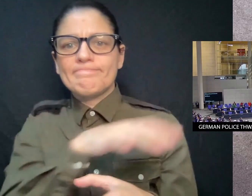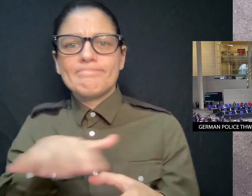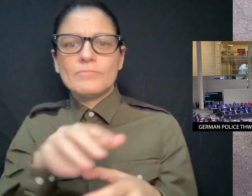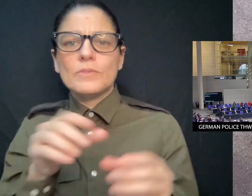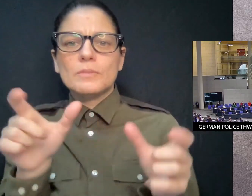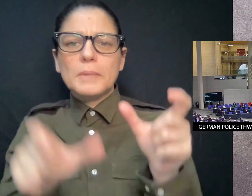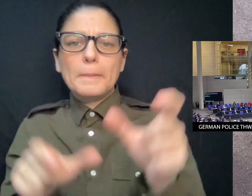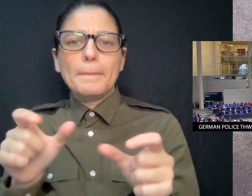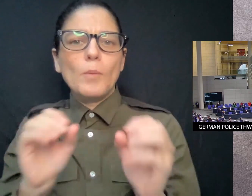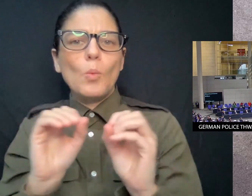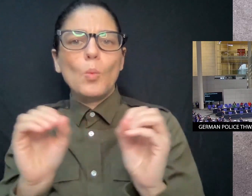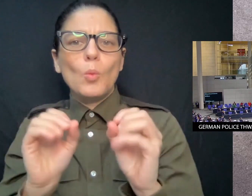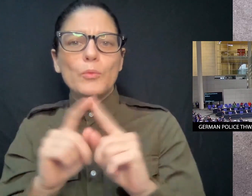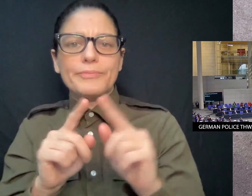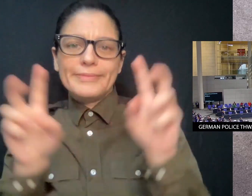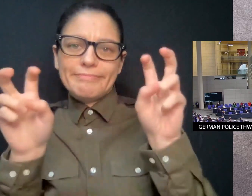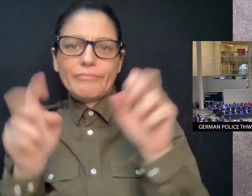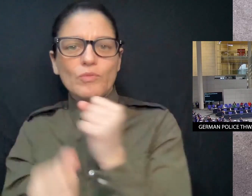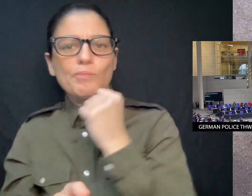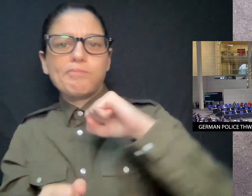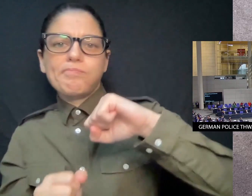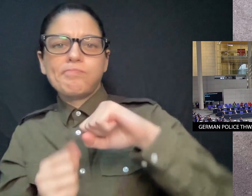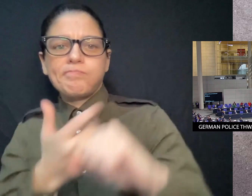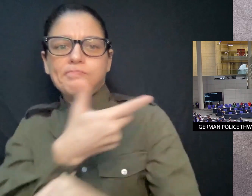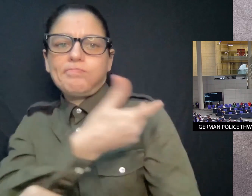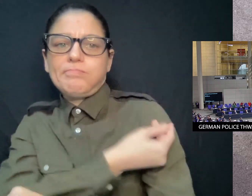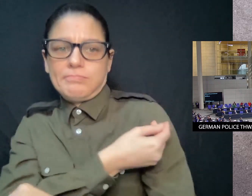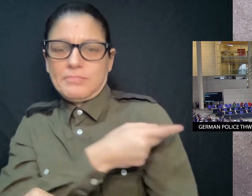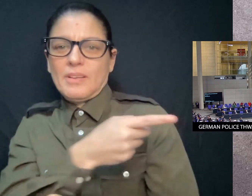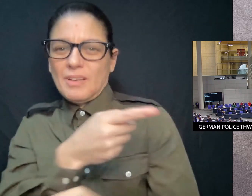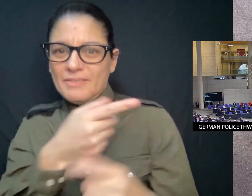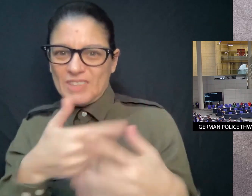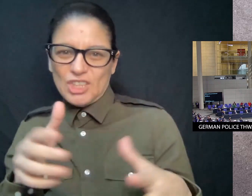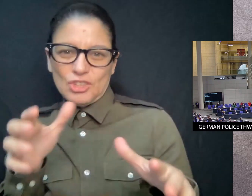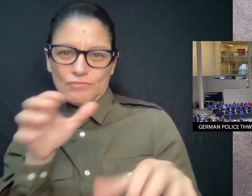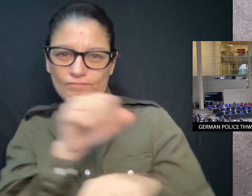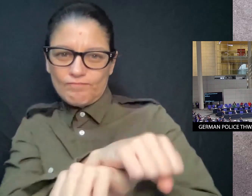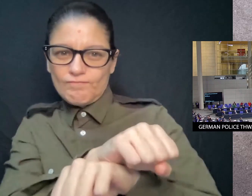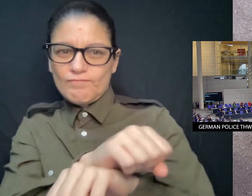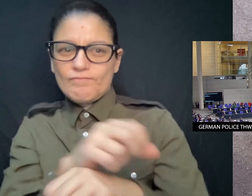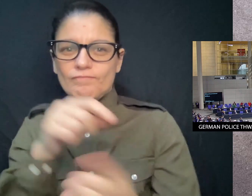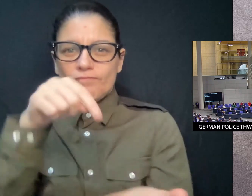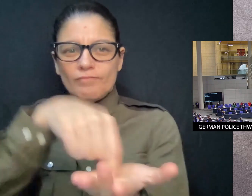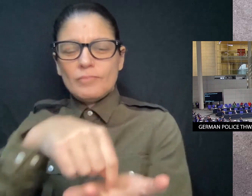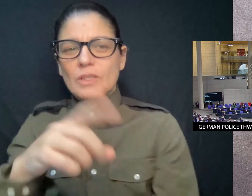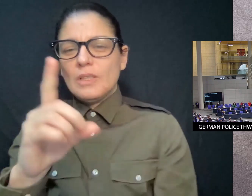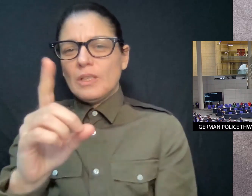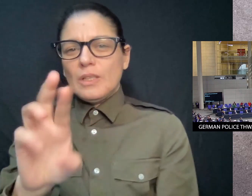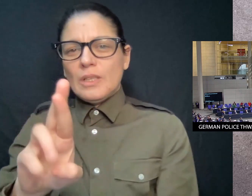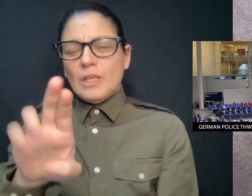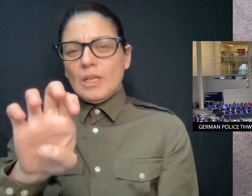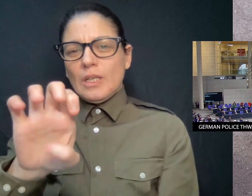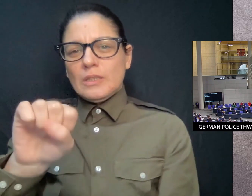in Germany police say a group of suspected anti-vaxxers were arrested in